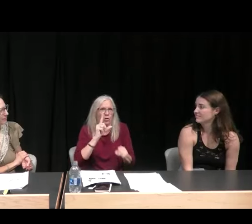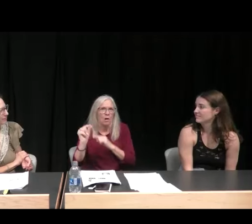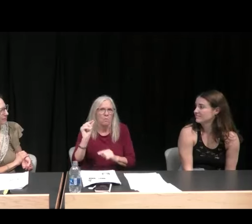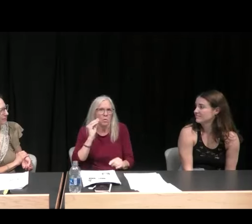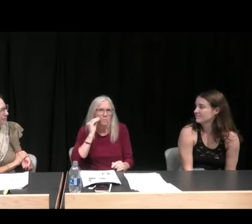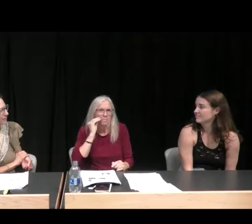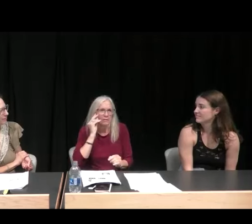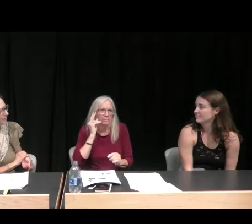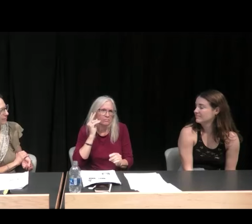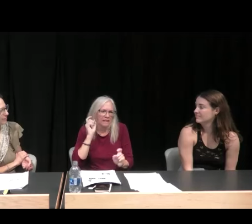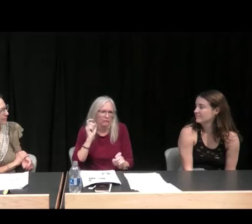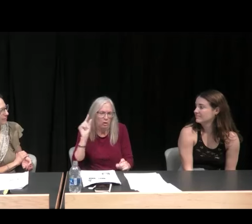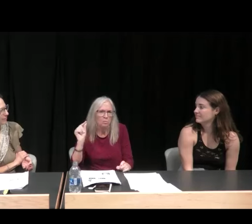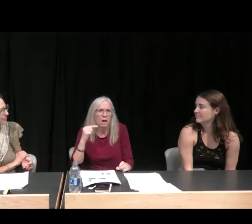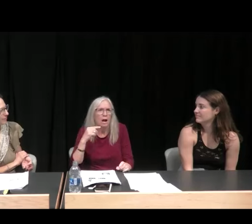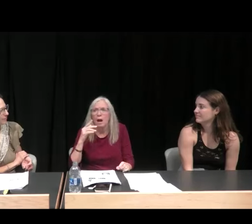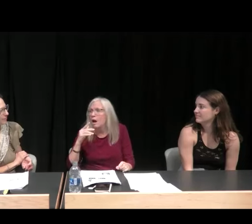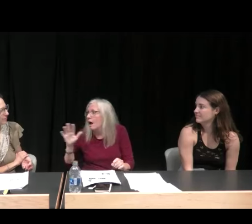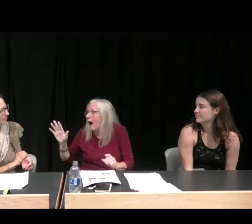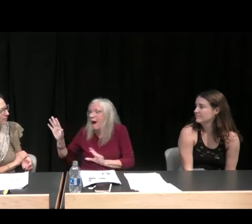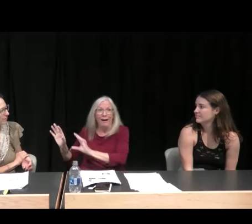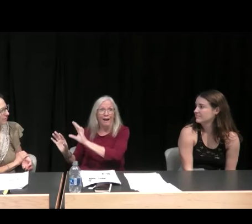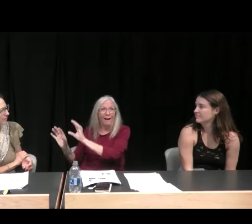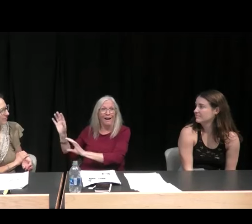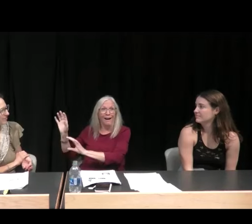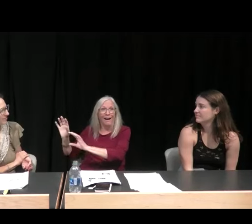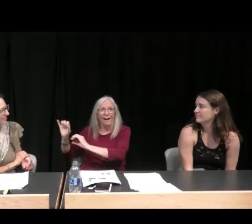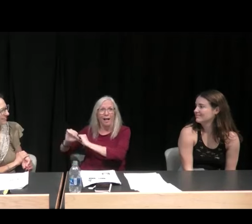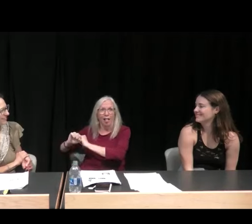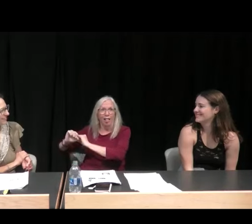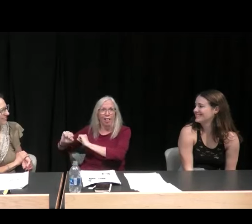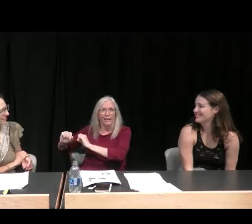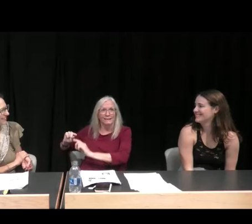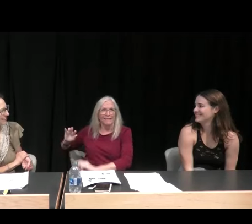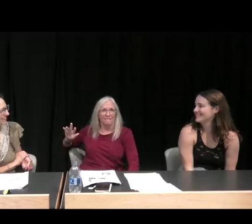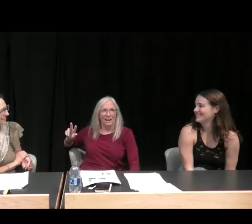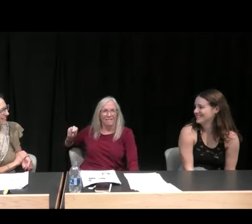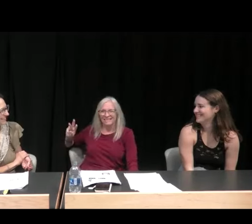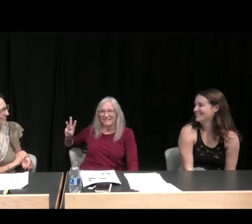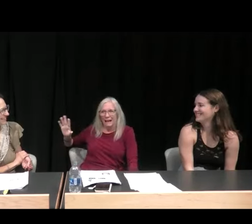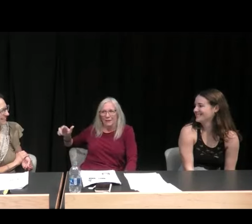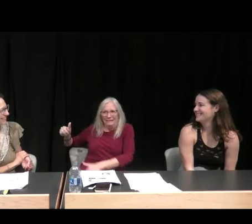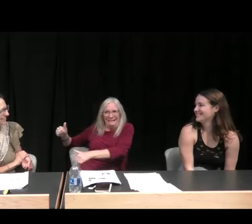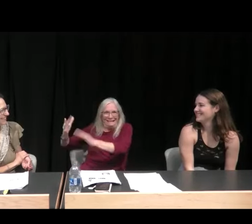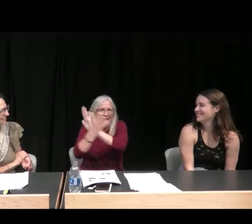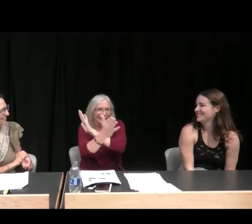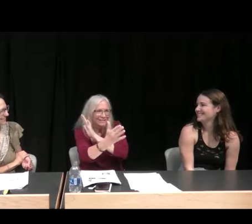times like when we think about um for example I got to leave at 5: you know it's time to go